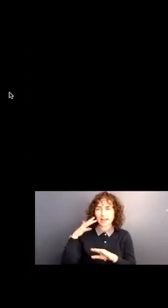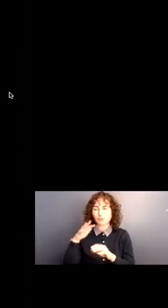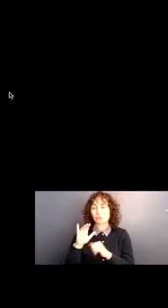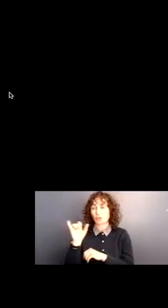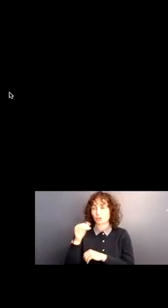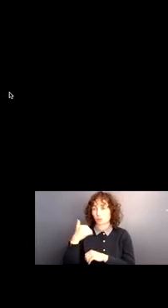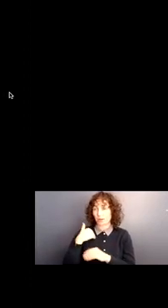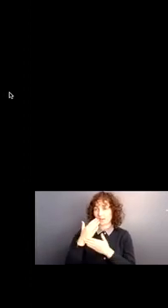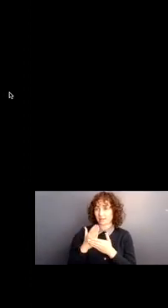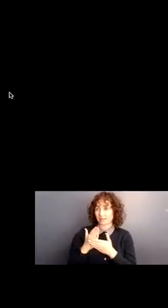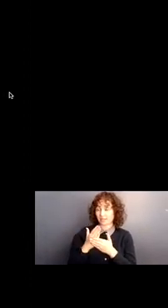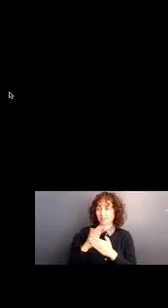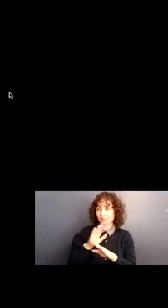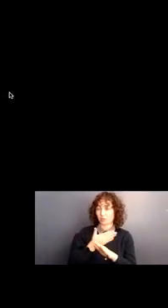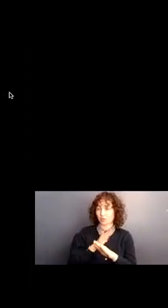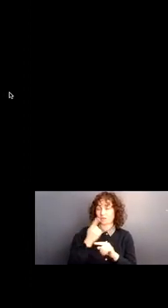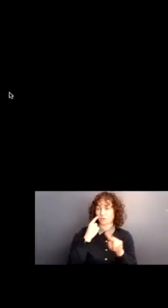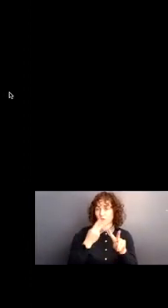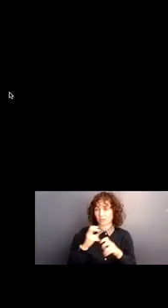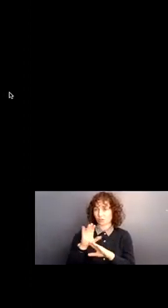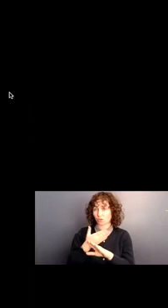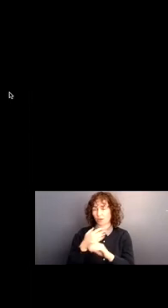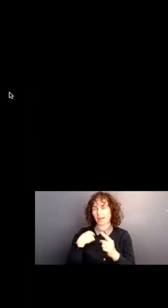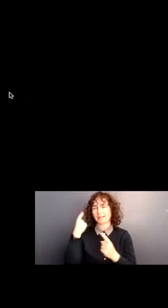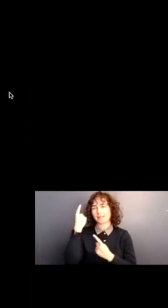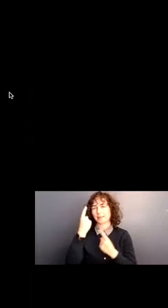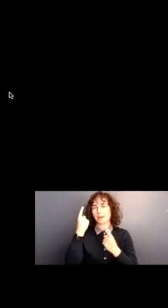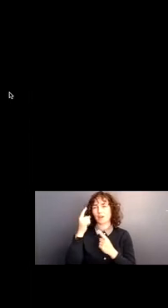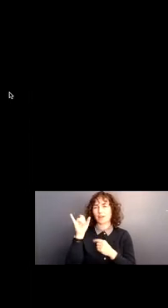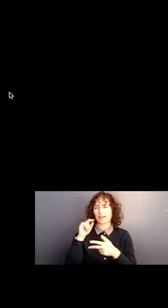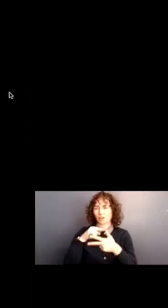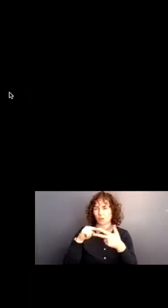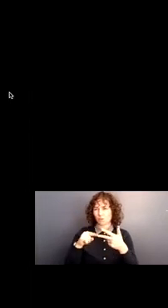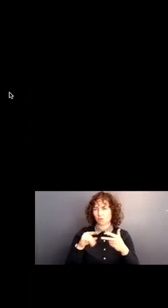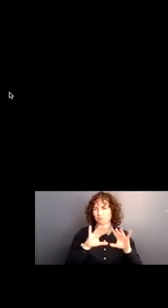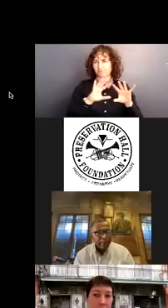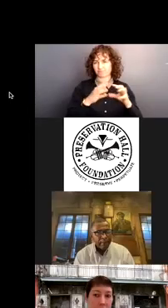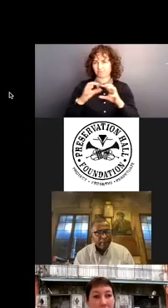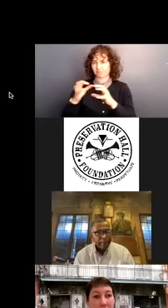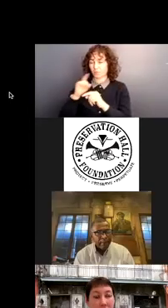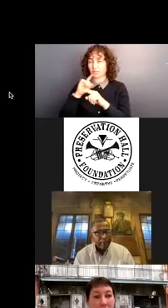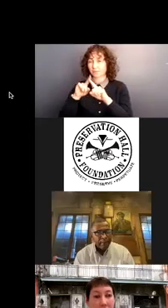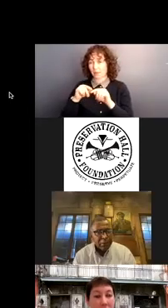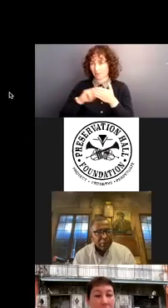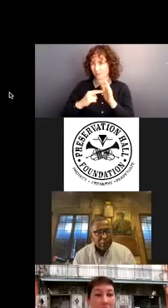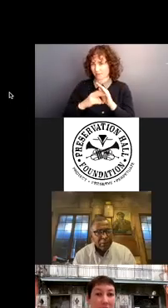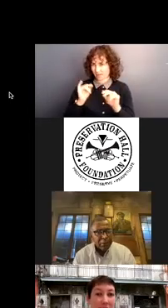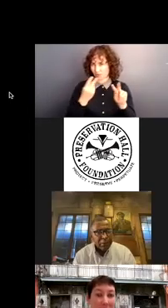when it comes to transitional songs, I like to think about them in three categories based on the purpose of the transition.